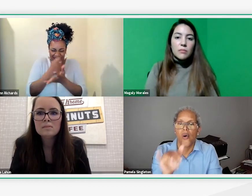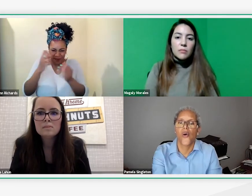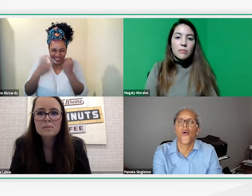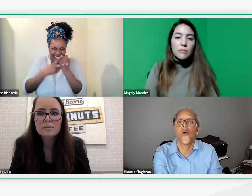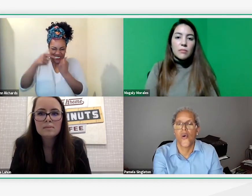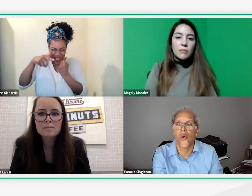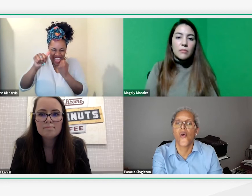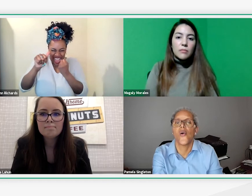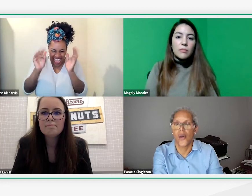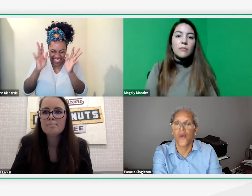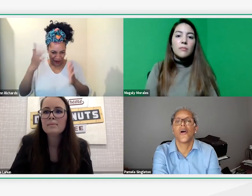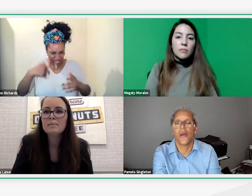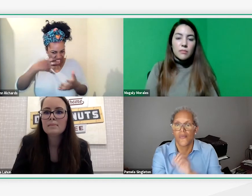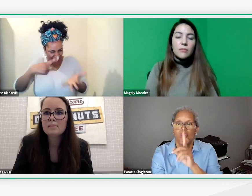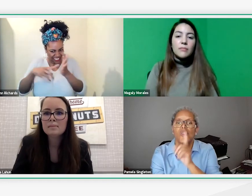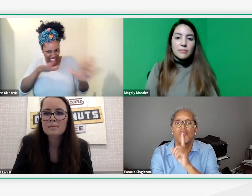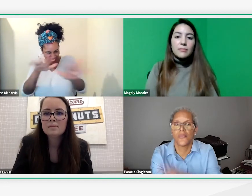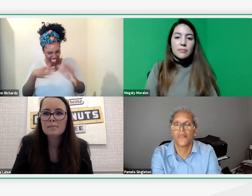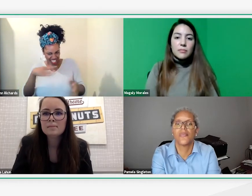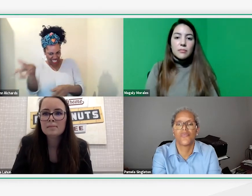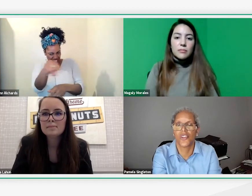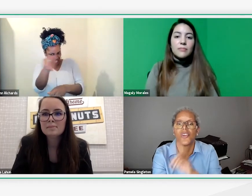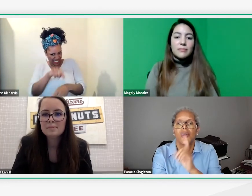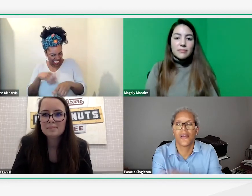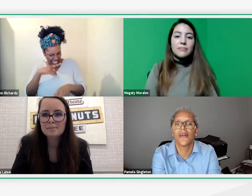We have, like, 10 minutes left, so I want to still save time for the Q&A.